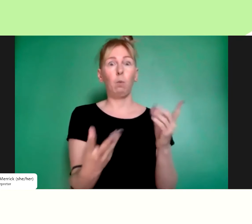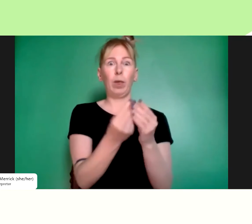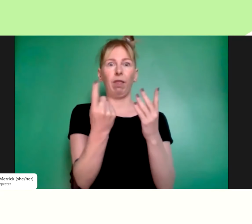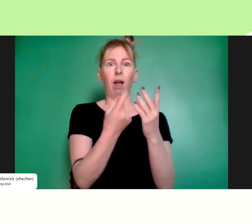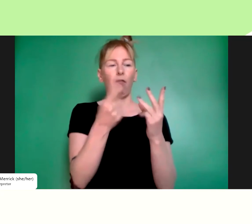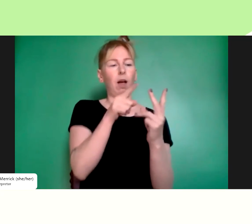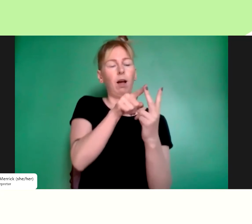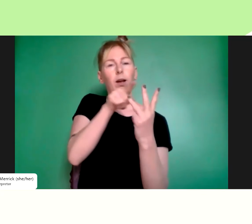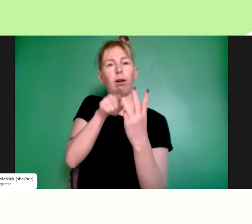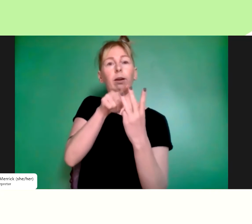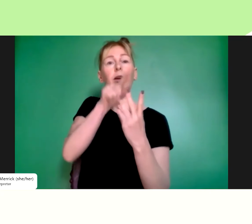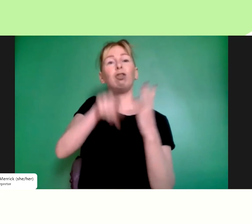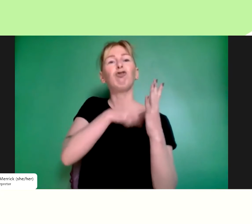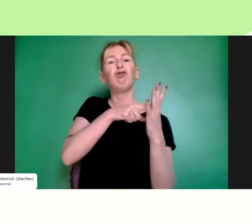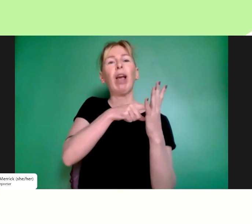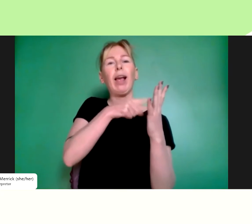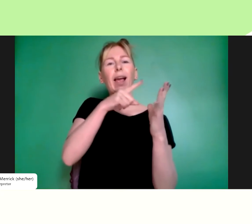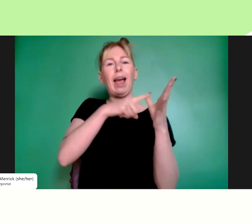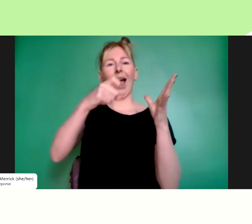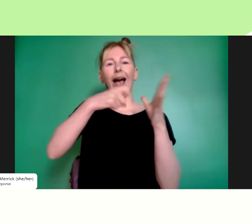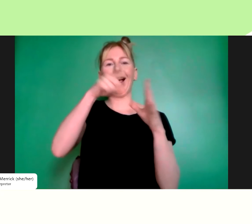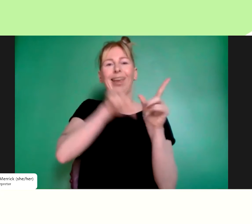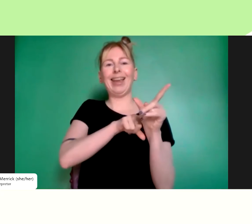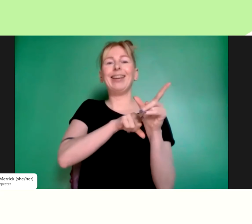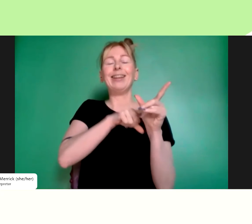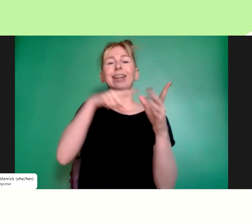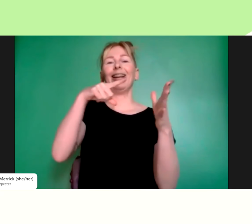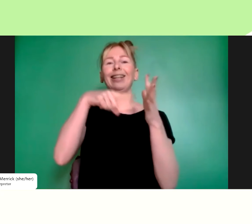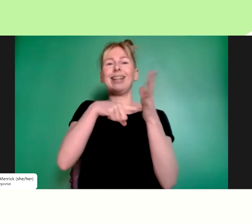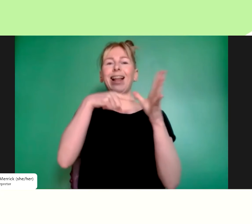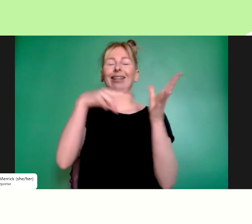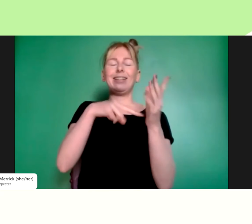and independent curator and Curator of the 12th edition